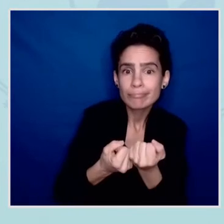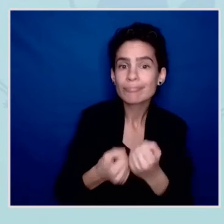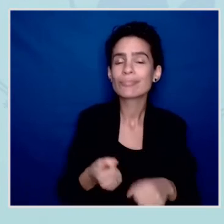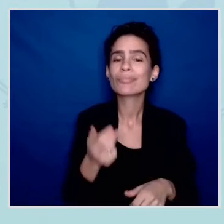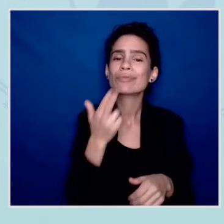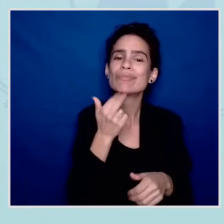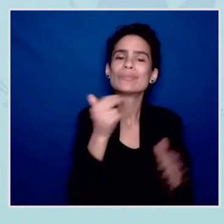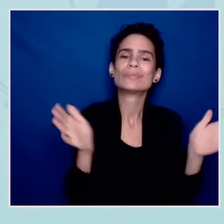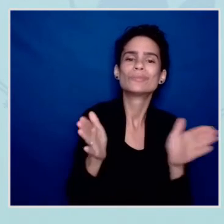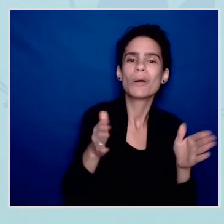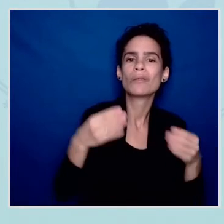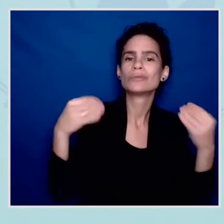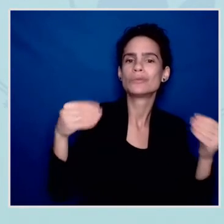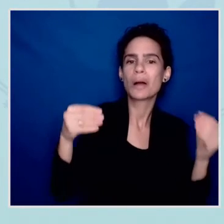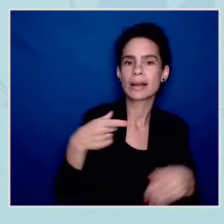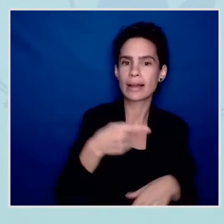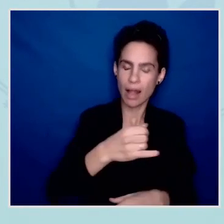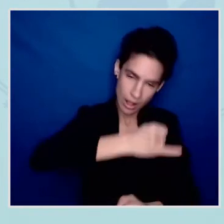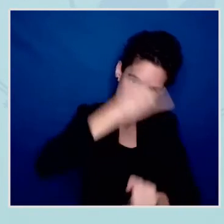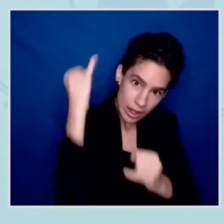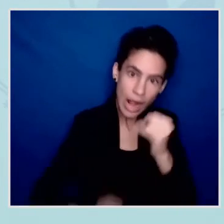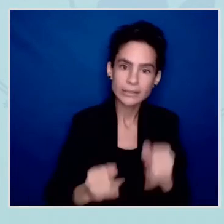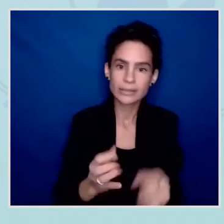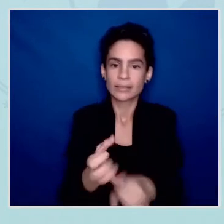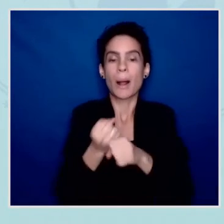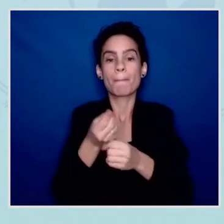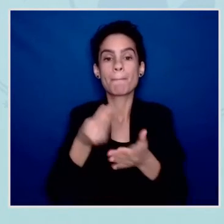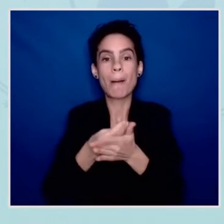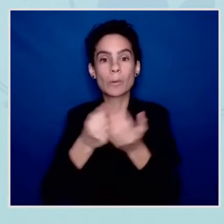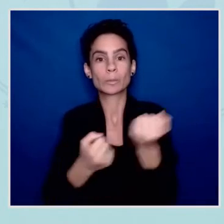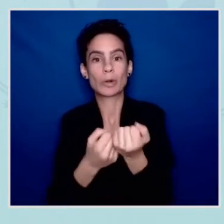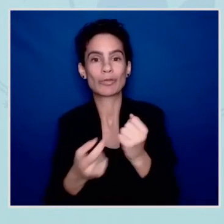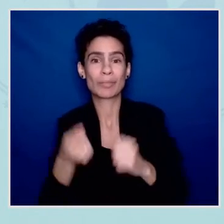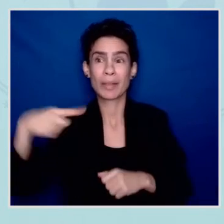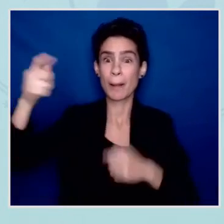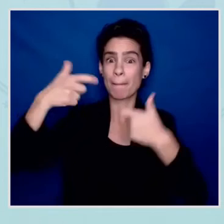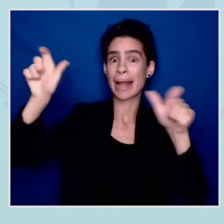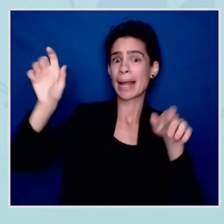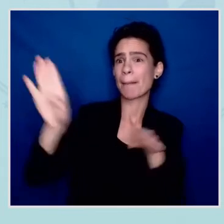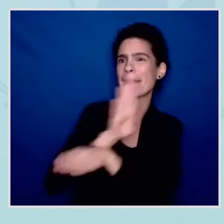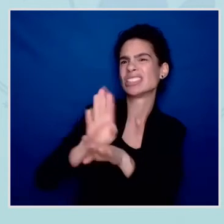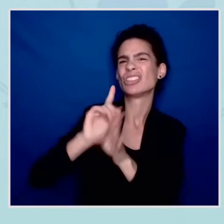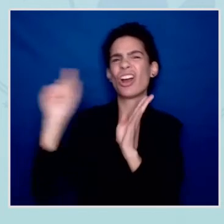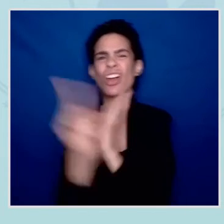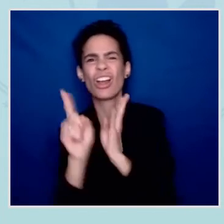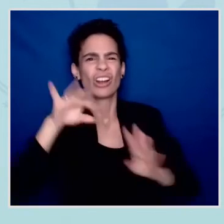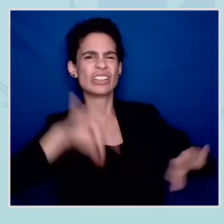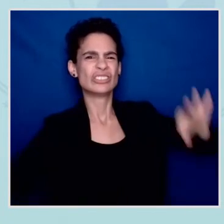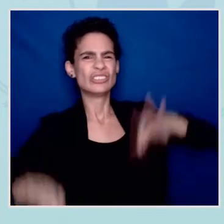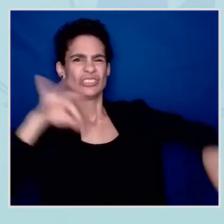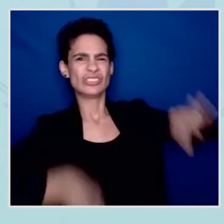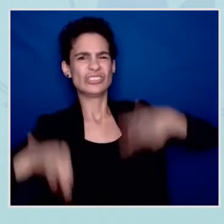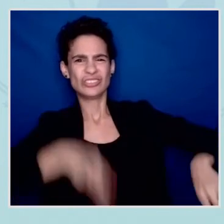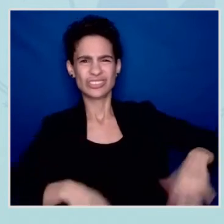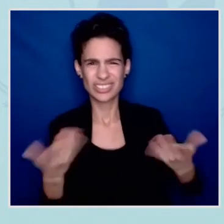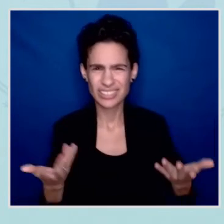BLACK AND BROWN OWNED SMALL BUSINESSES HAD LESS ACCESS TO THAT RELIEF.